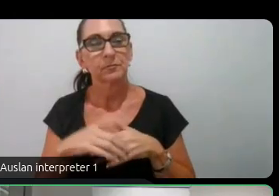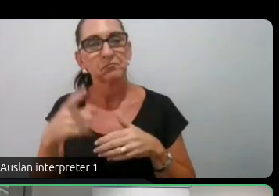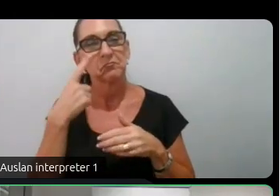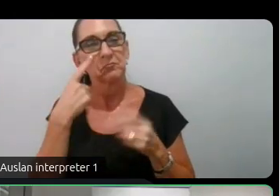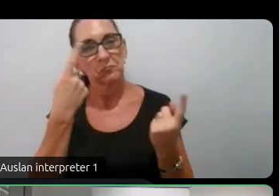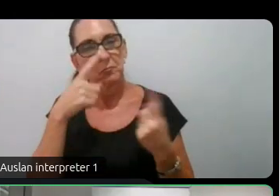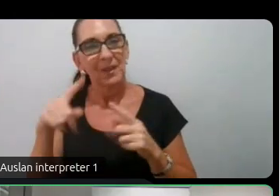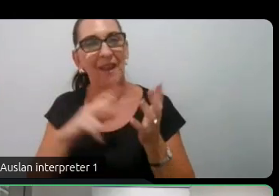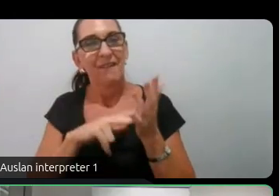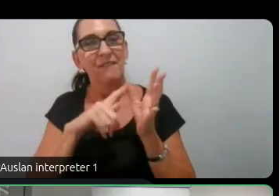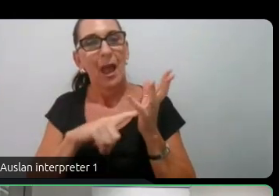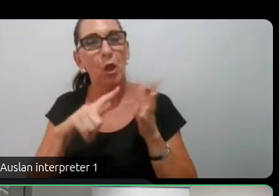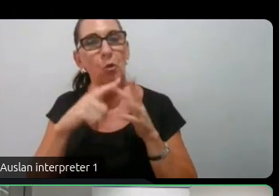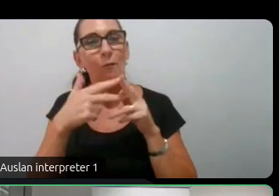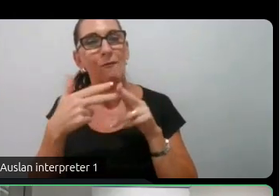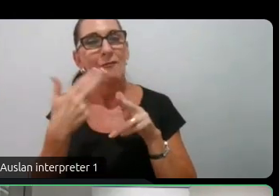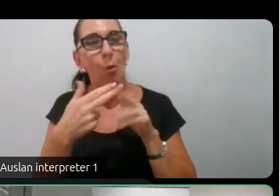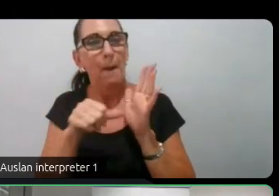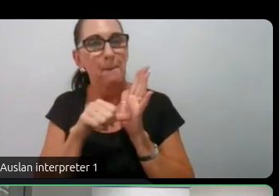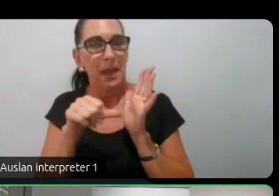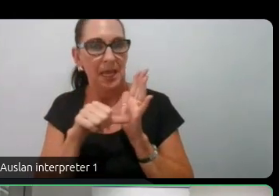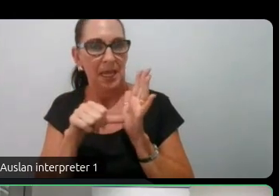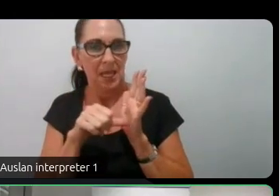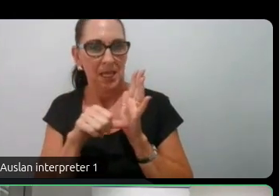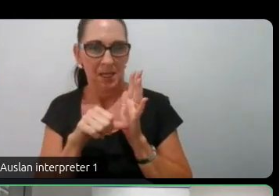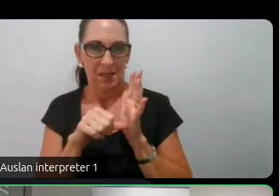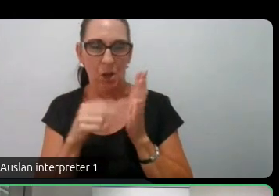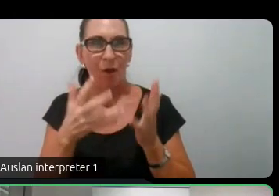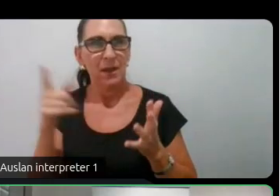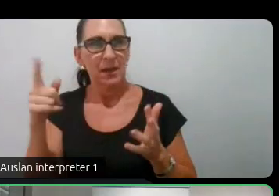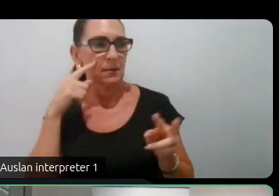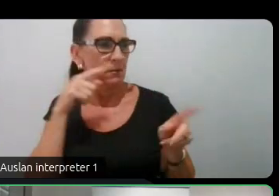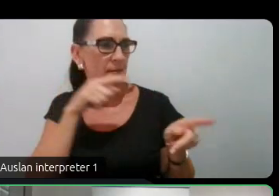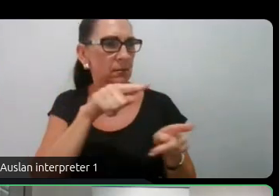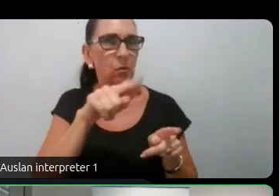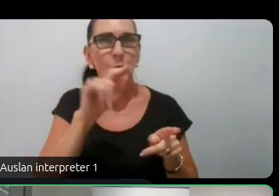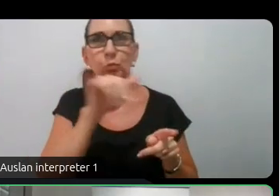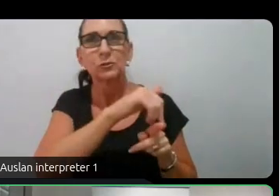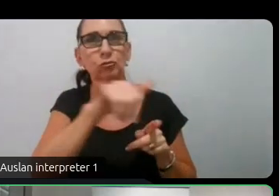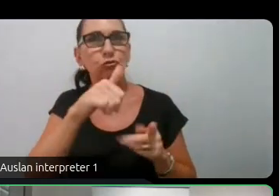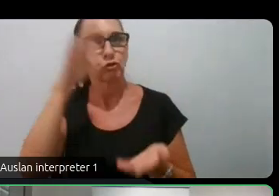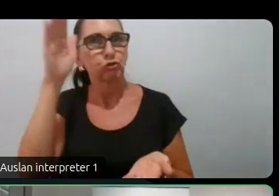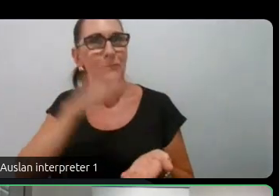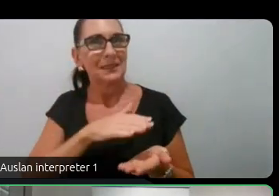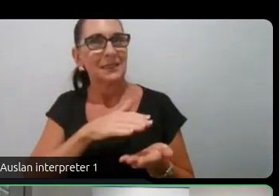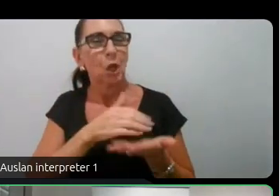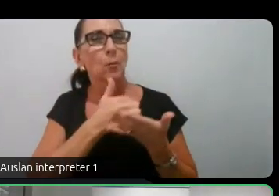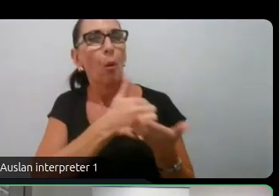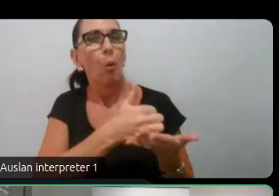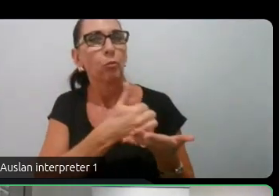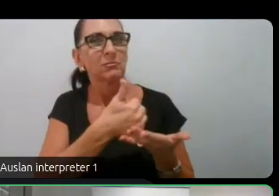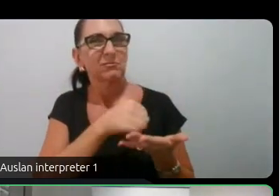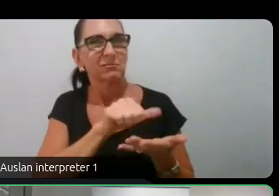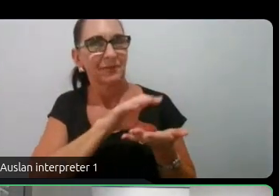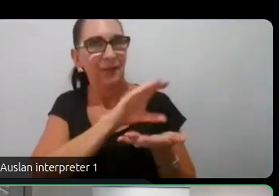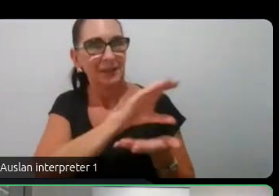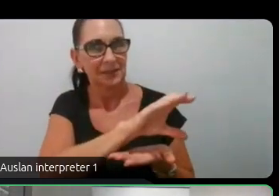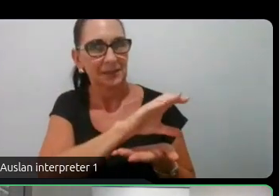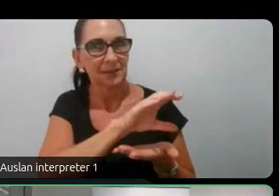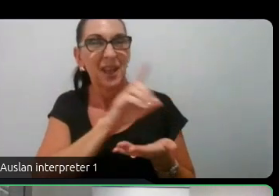uh, it's often kind of looked at as what's the cheapest support that can be funded. In reality,